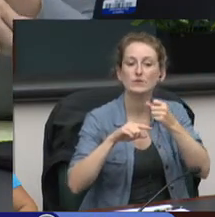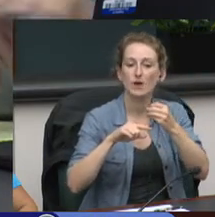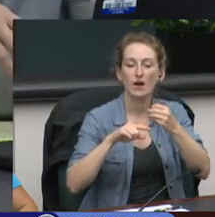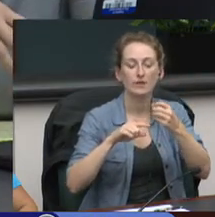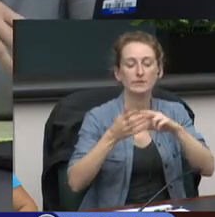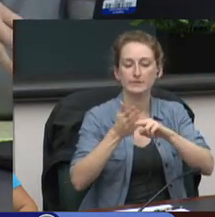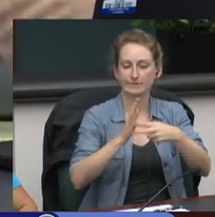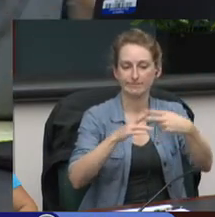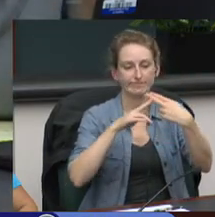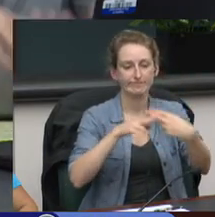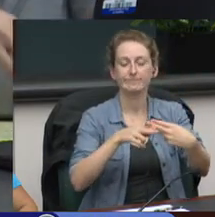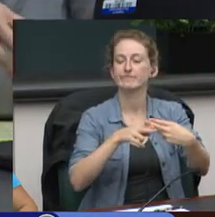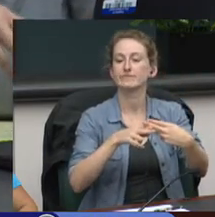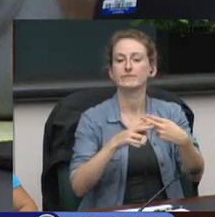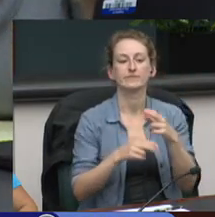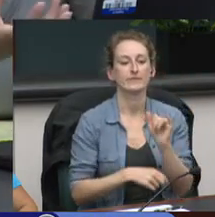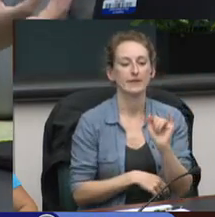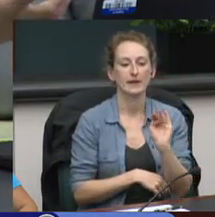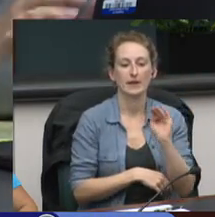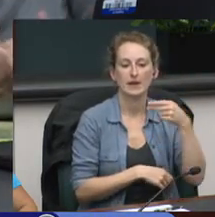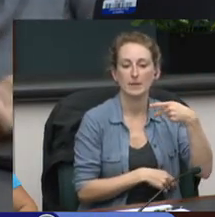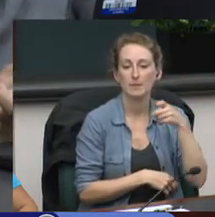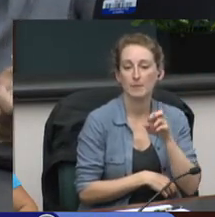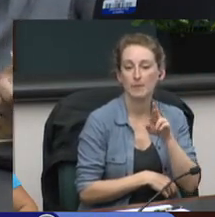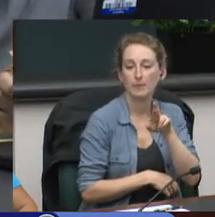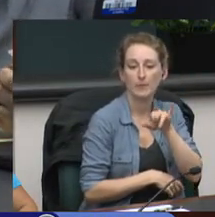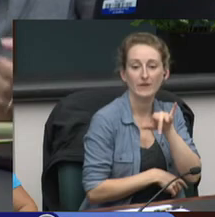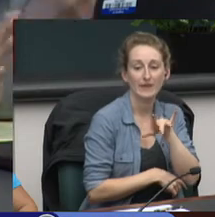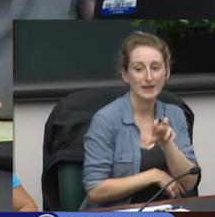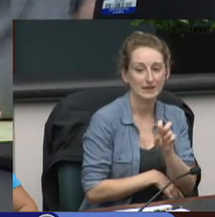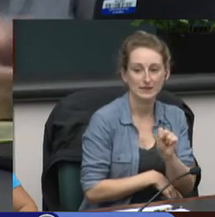grabbing the water and taking it off it stops seeping through over time so we